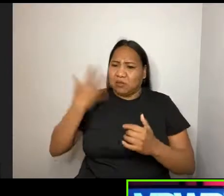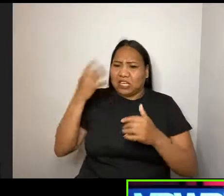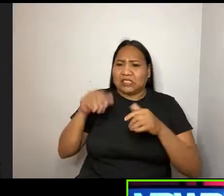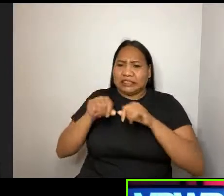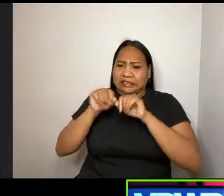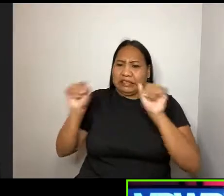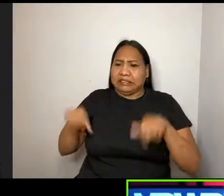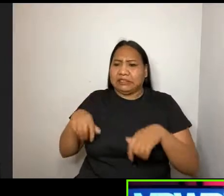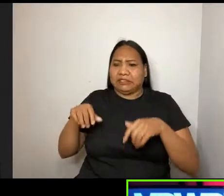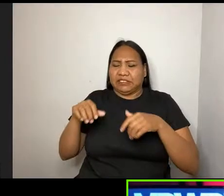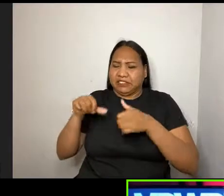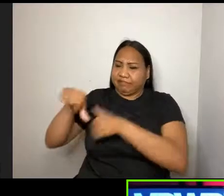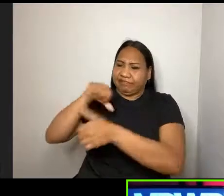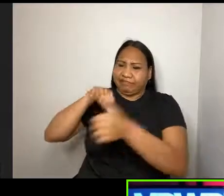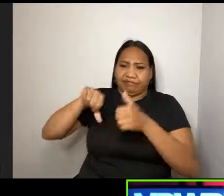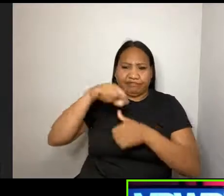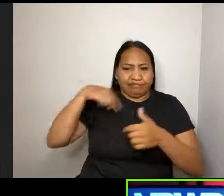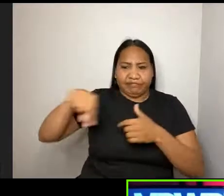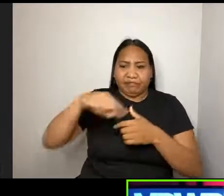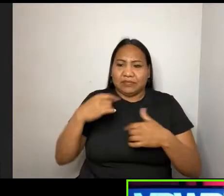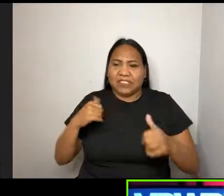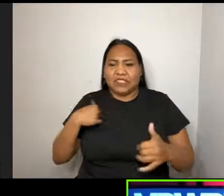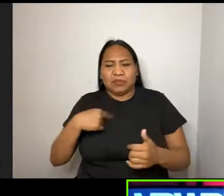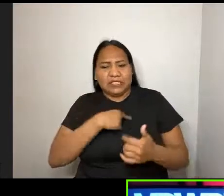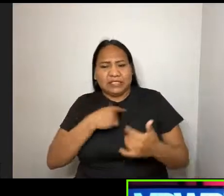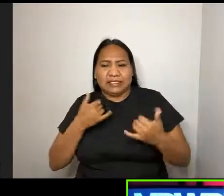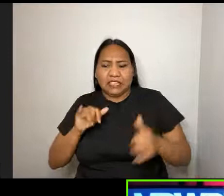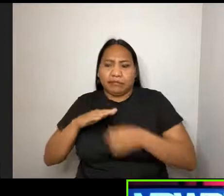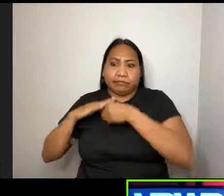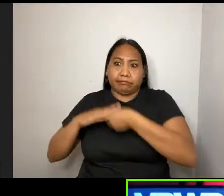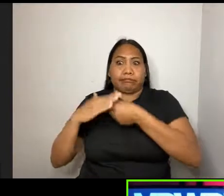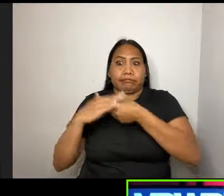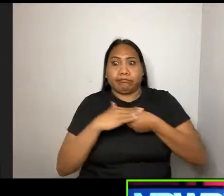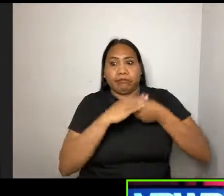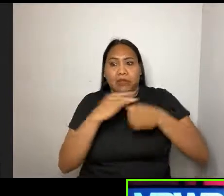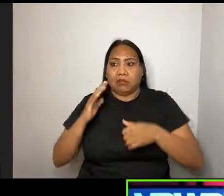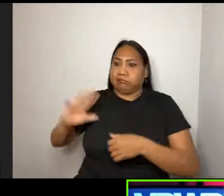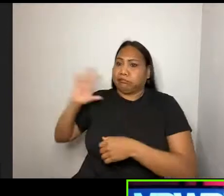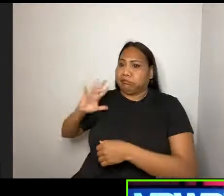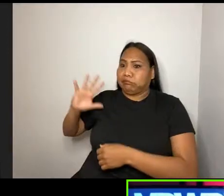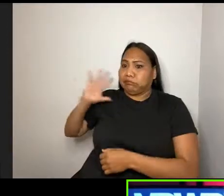muting your heritage and the erasure of Harambe -- heritage and cultural identity.